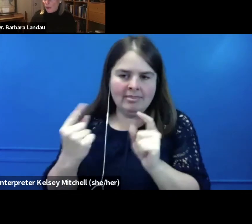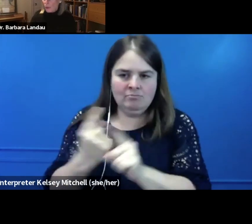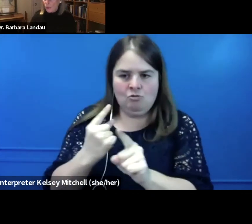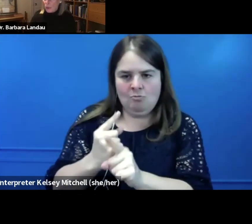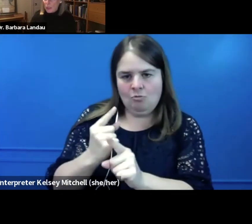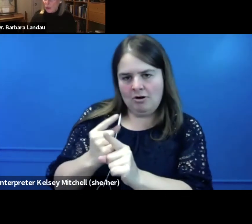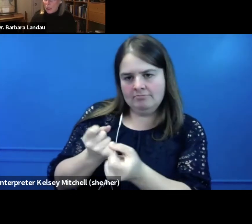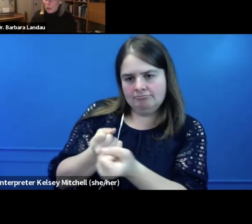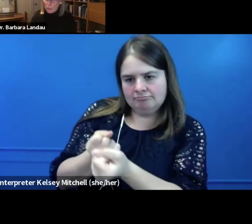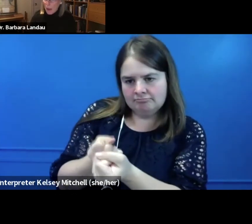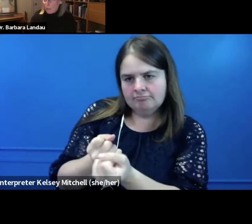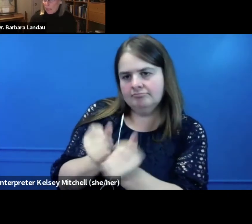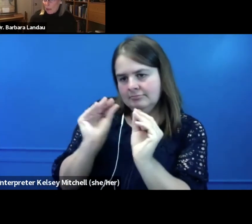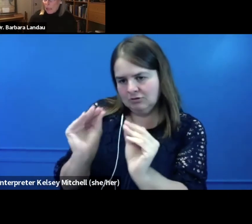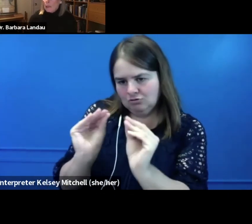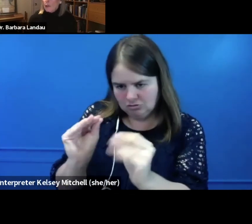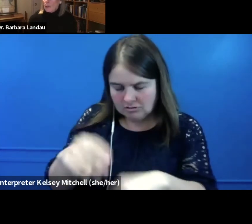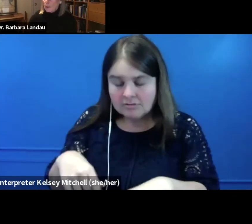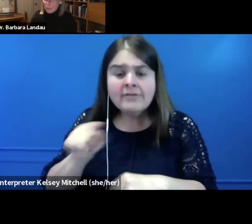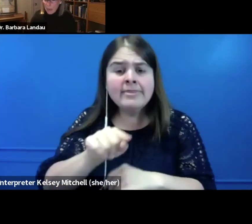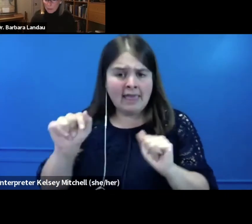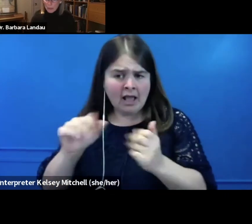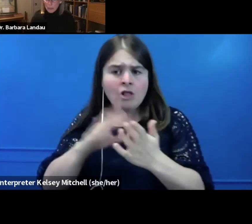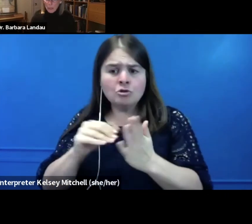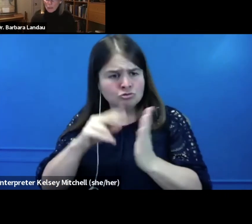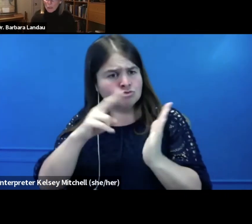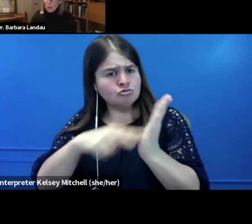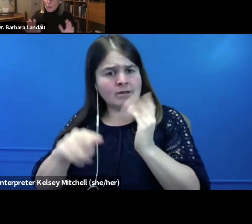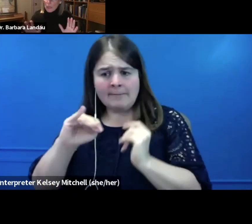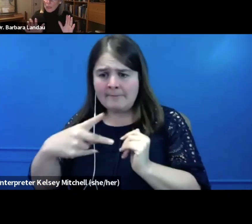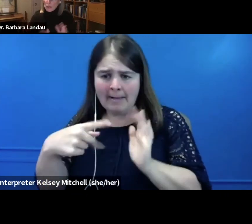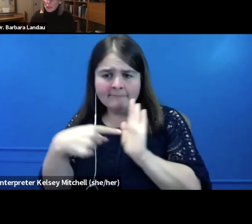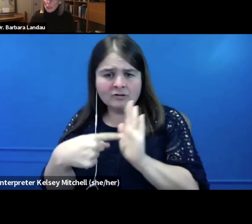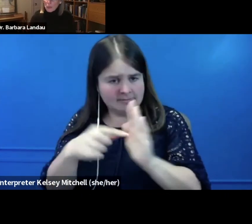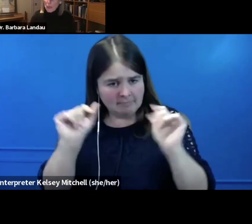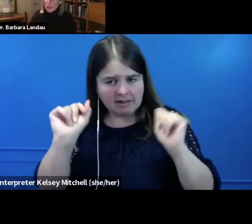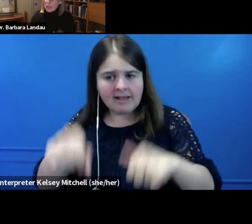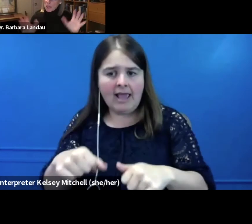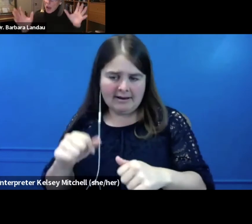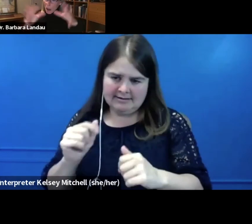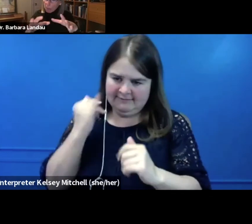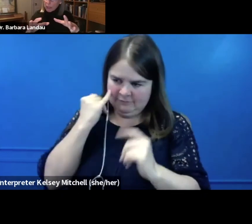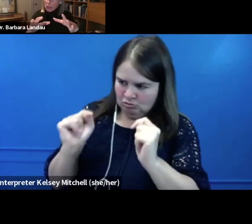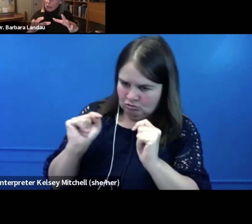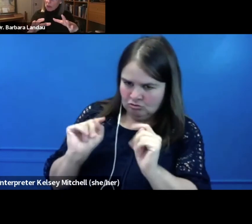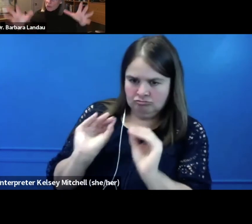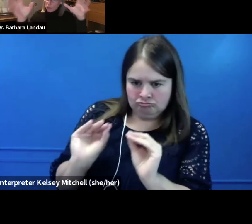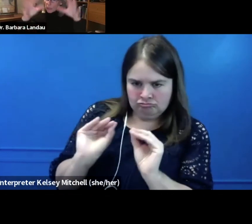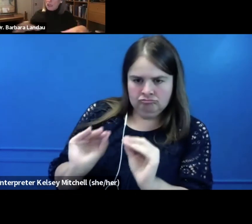tutored skills like map reading they can learn to read maps so these suggest to